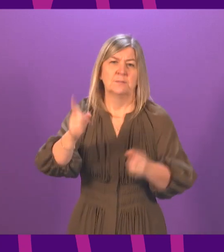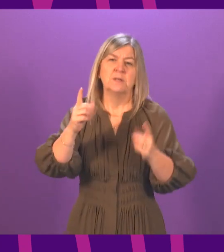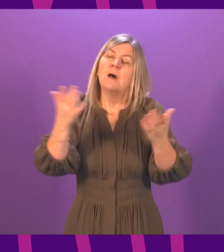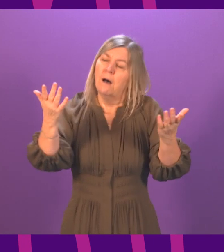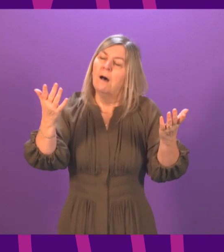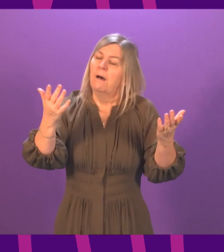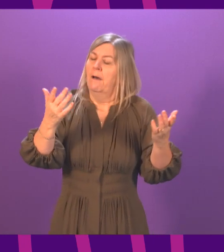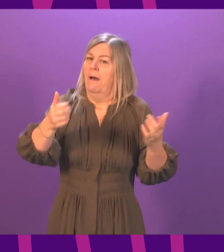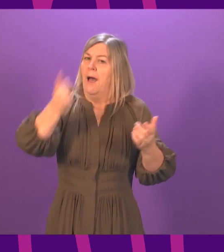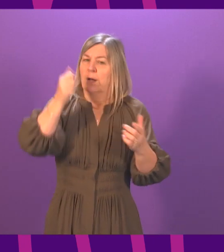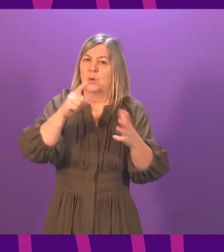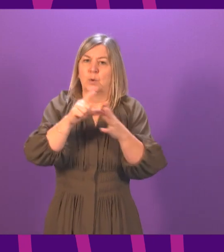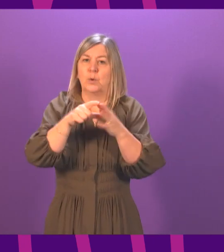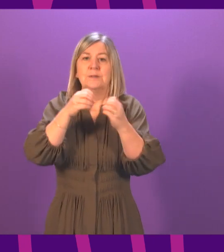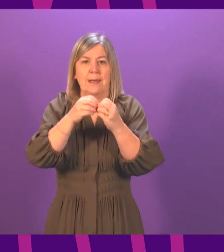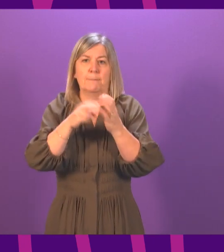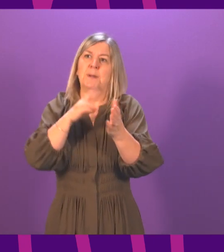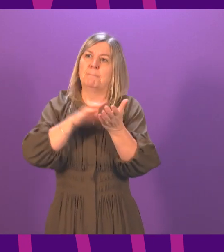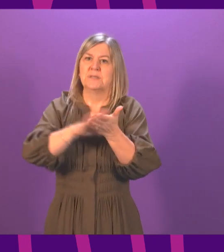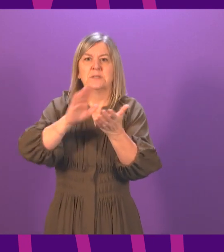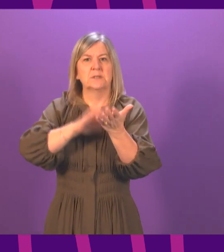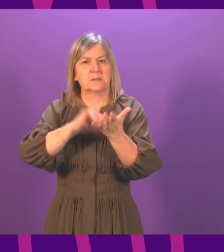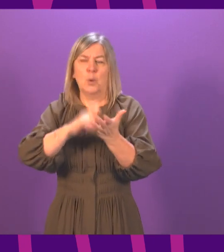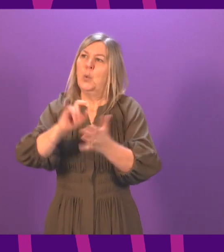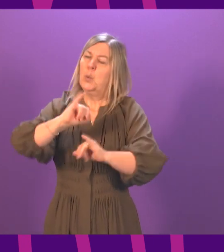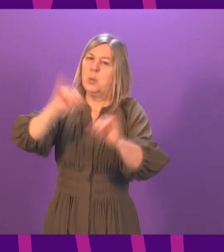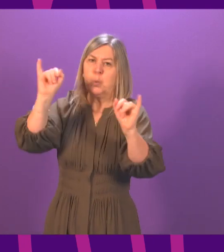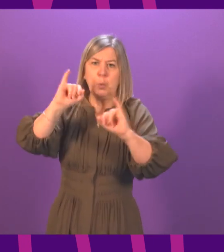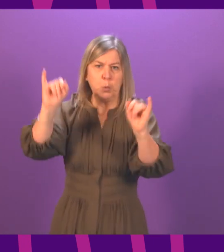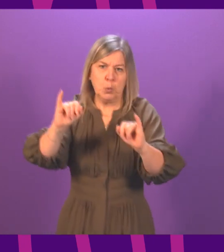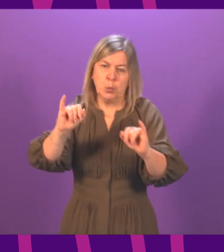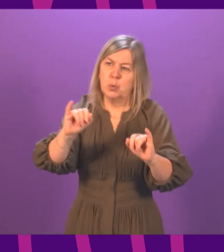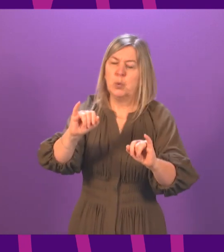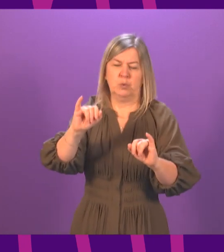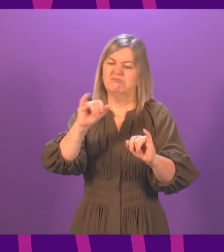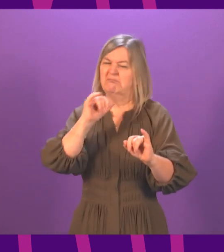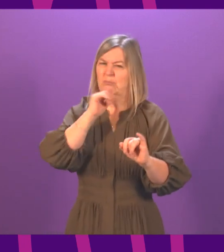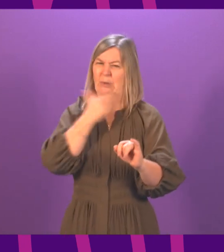the situation will be for those who work for it and their families. The business minister has